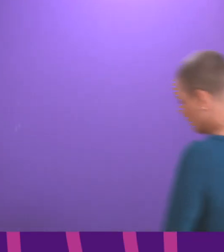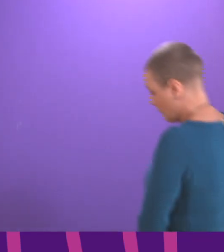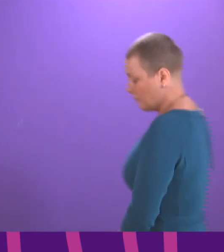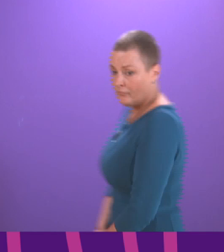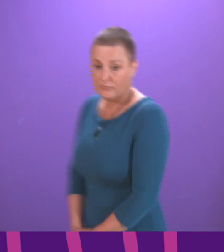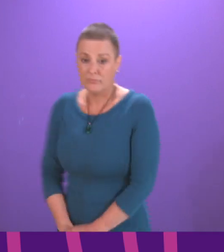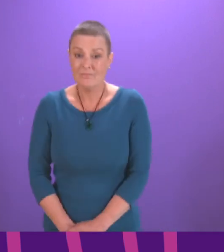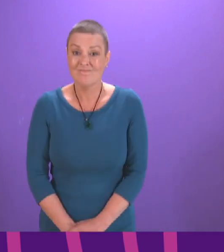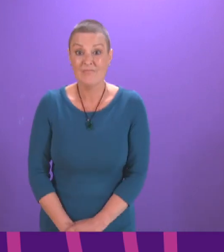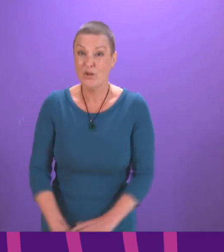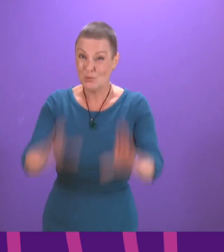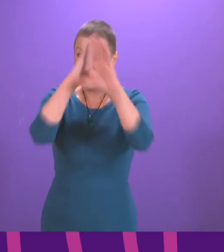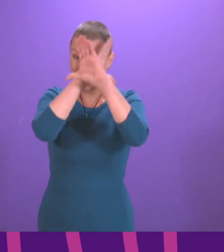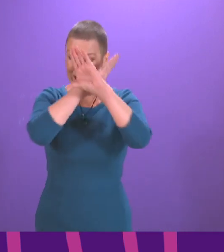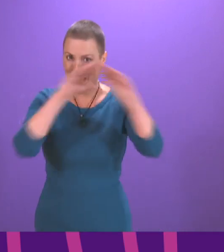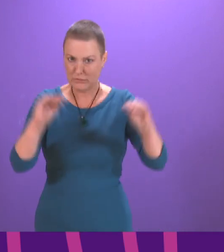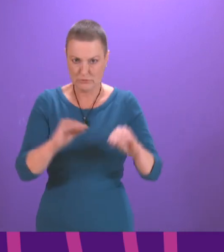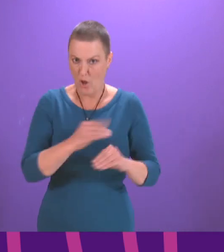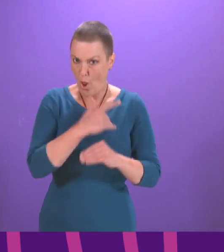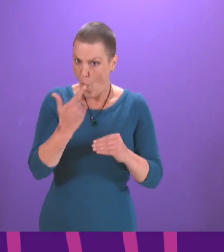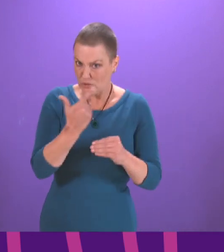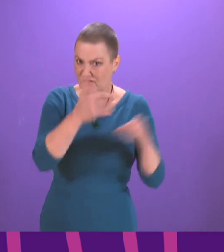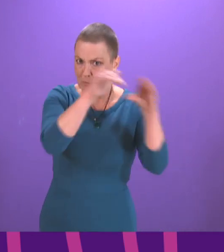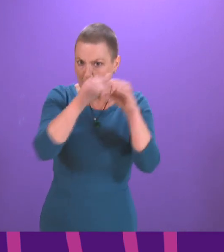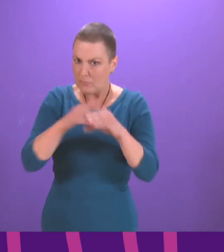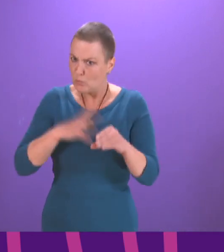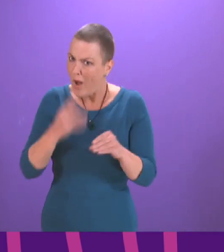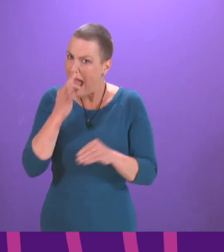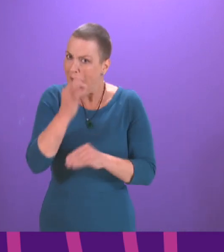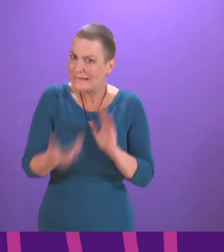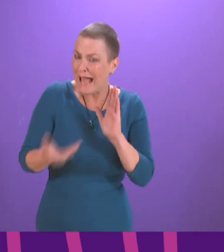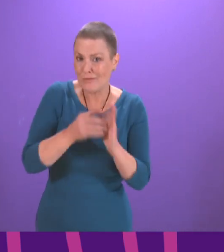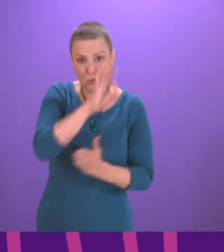to have a remarkable number of members wanting to ask supplementaries today. We will not